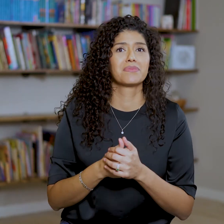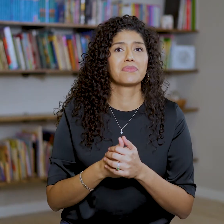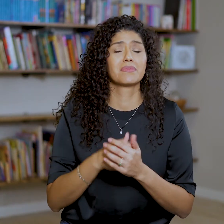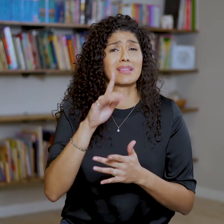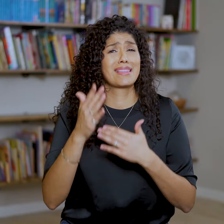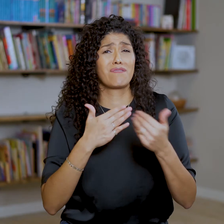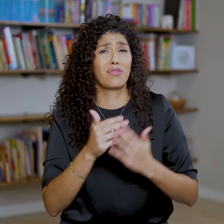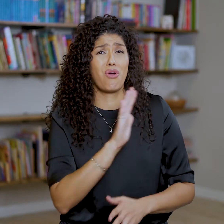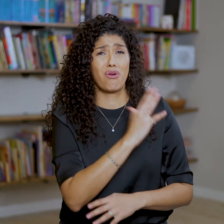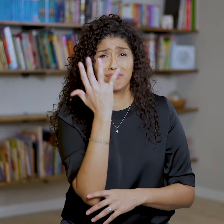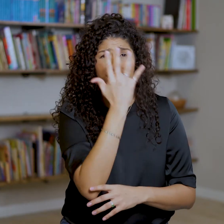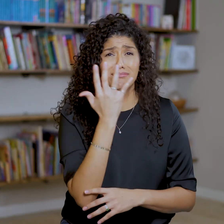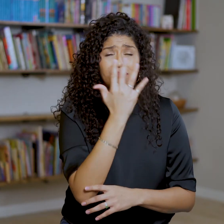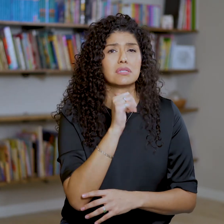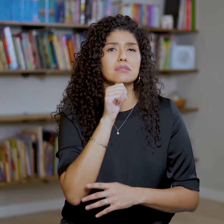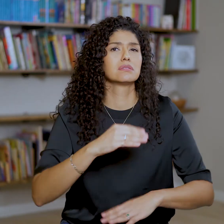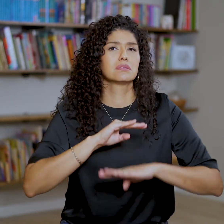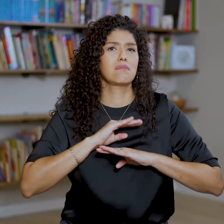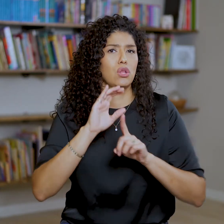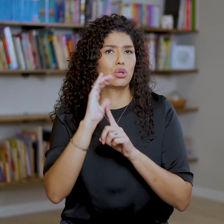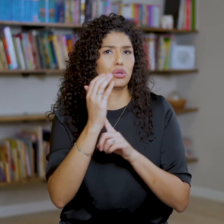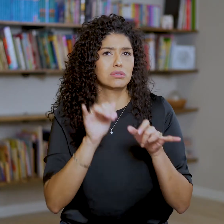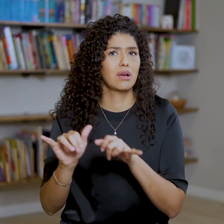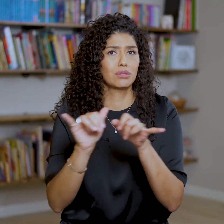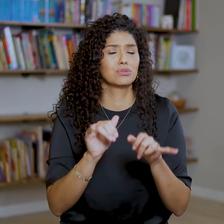Despite her appearance not meeting cultural standards,